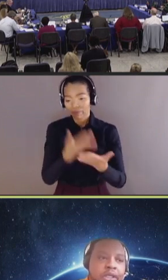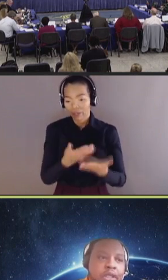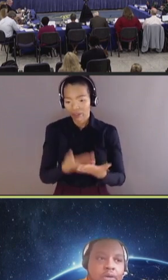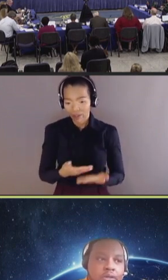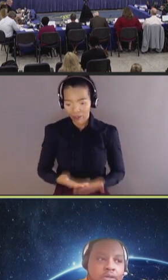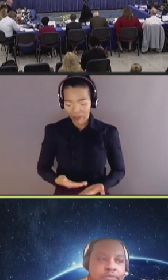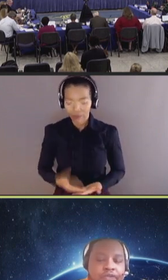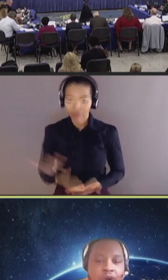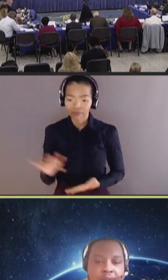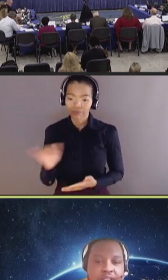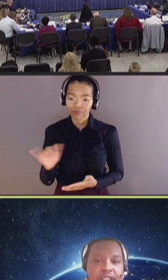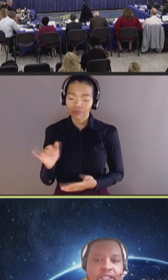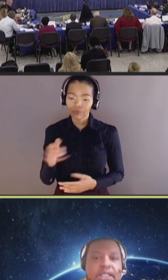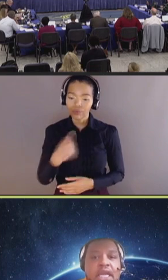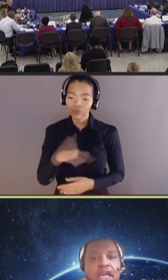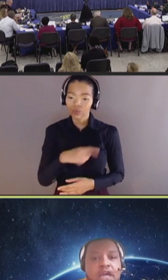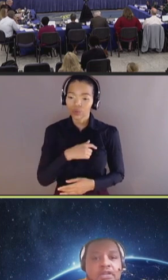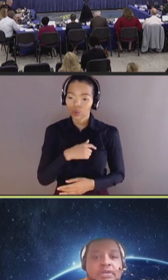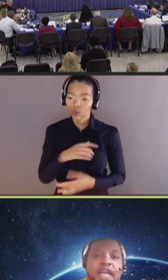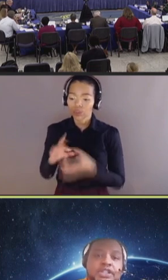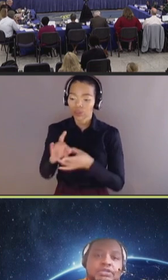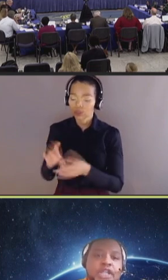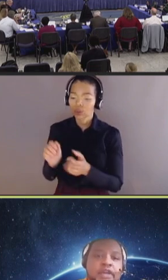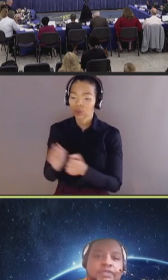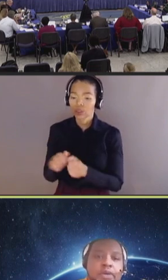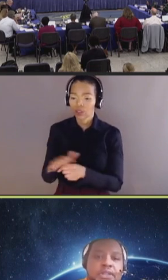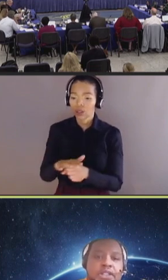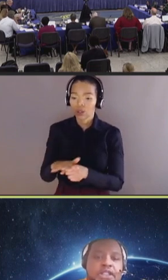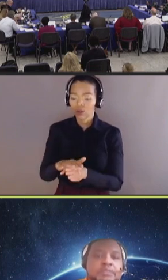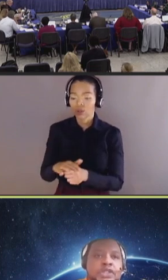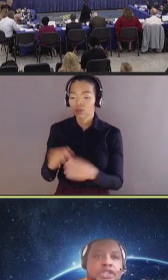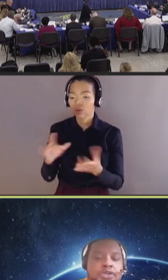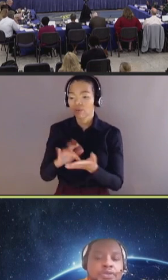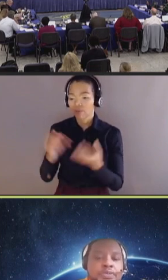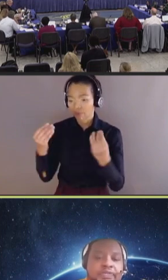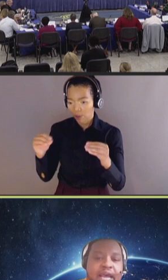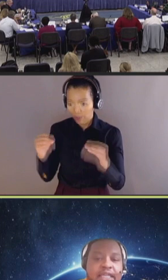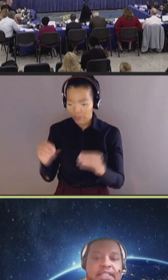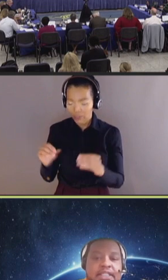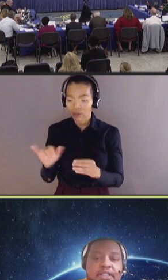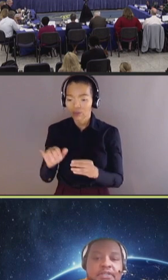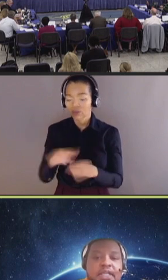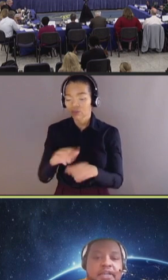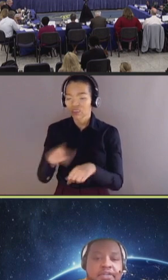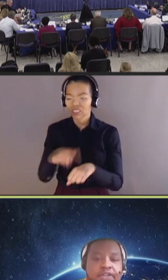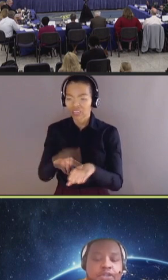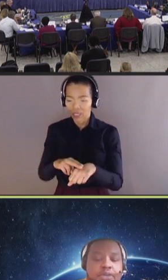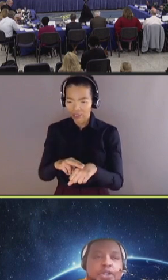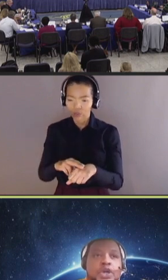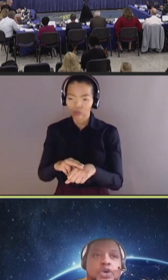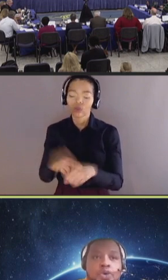with local pharmacies and also national chain pharmacies to provide essential to individuals